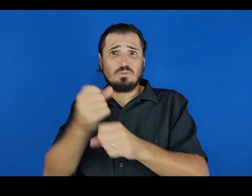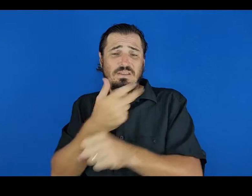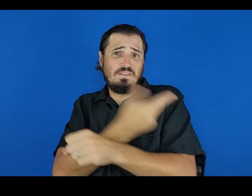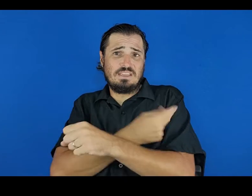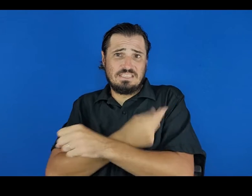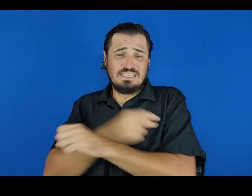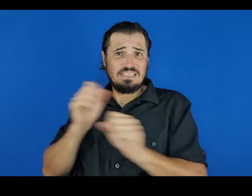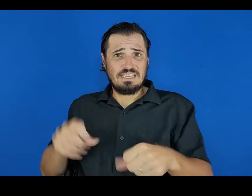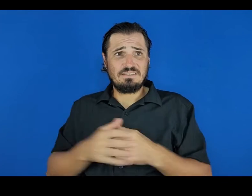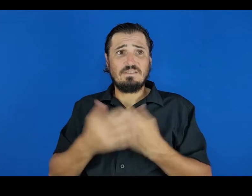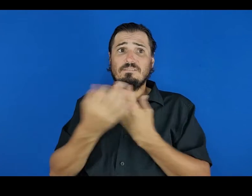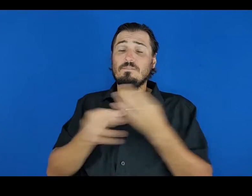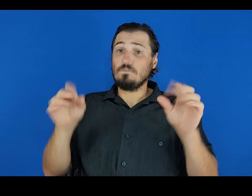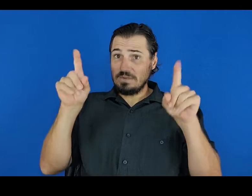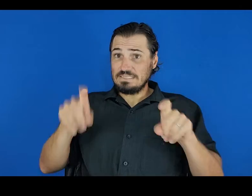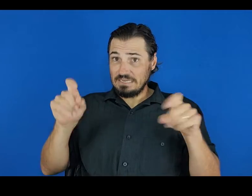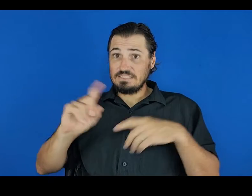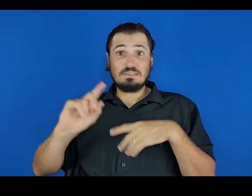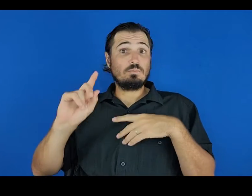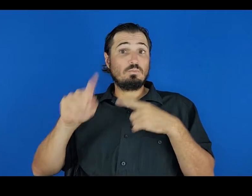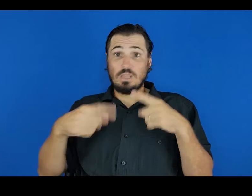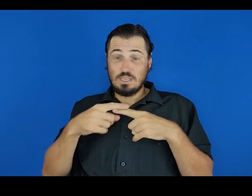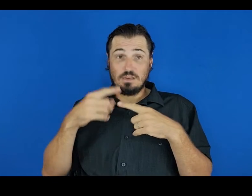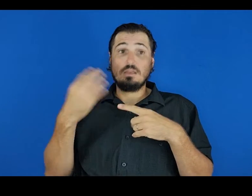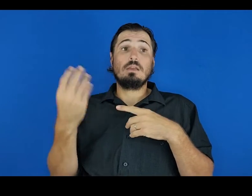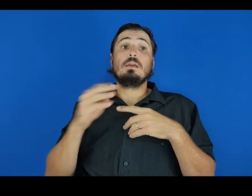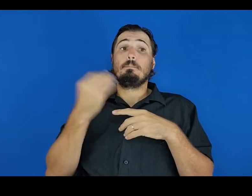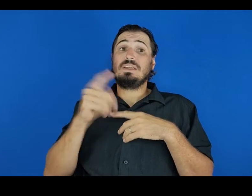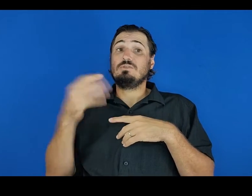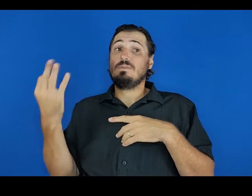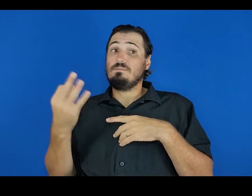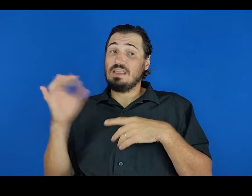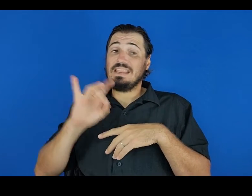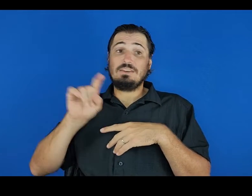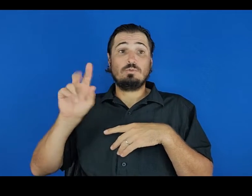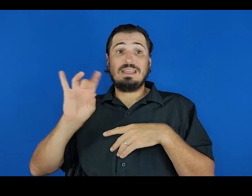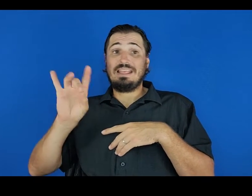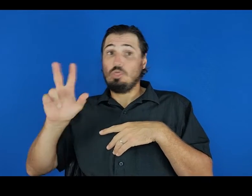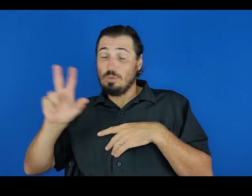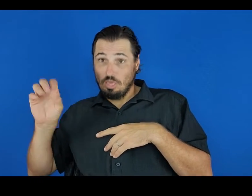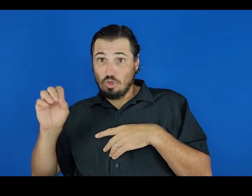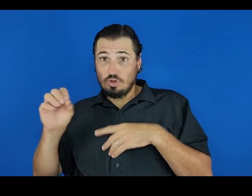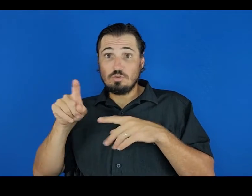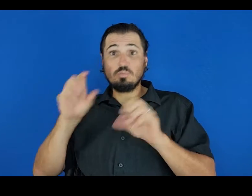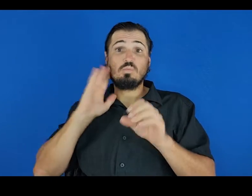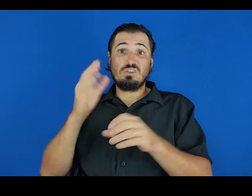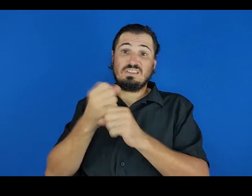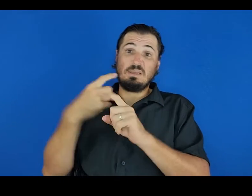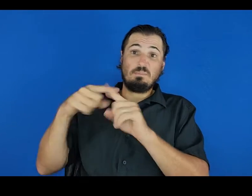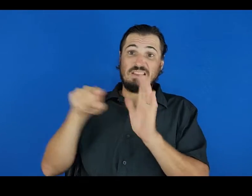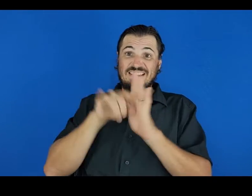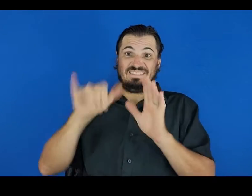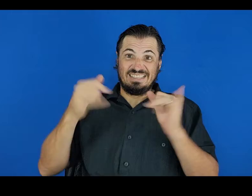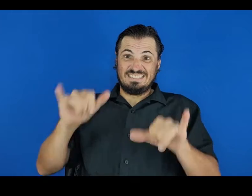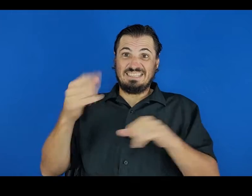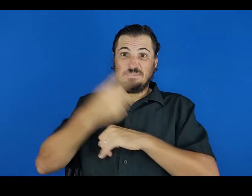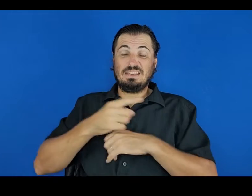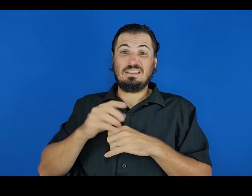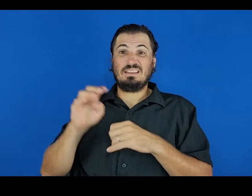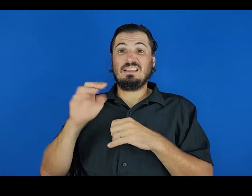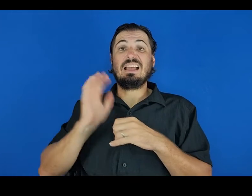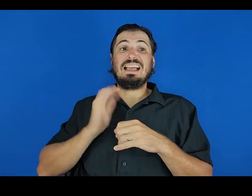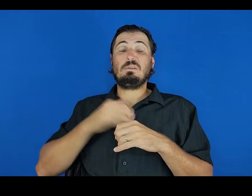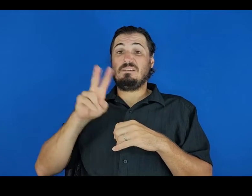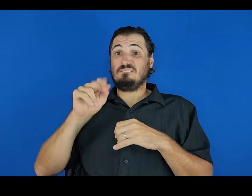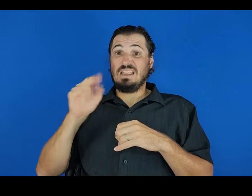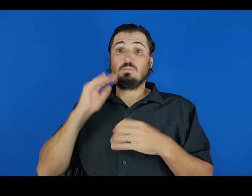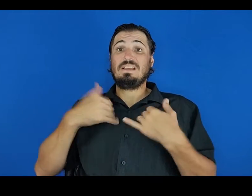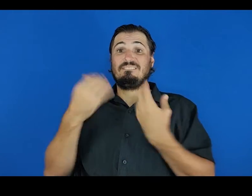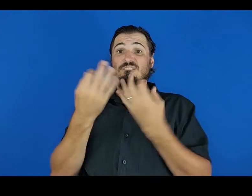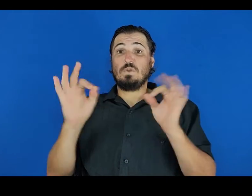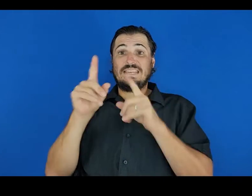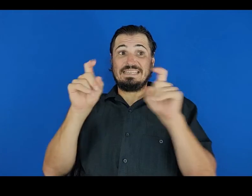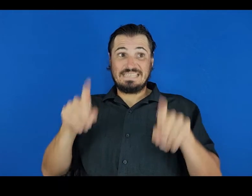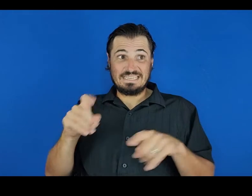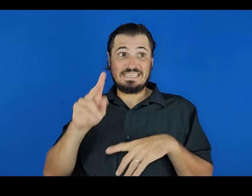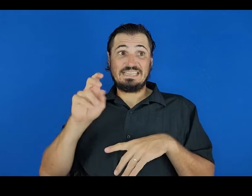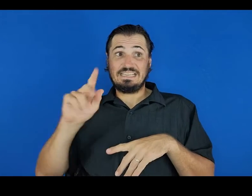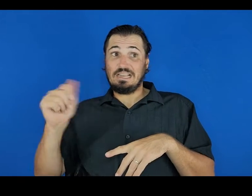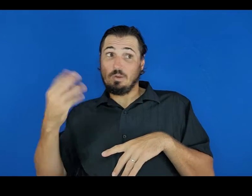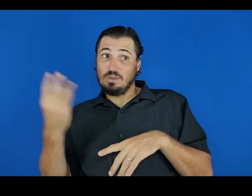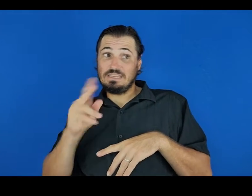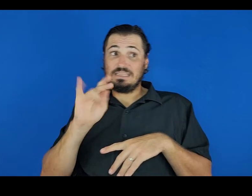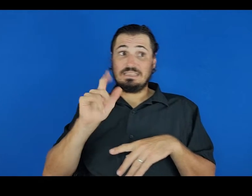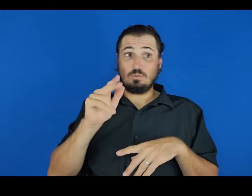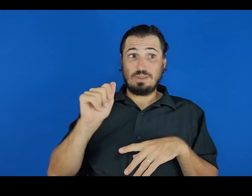Free testing is available at the Convention Hall in Lihue weekdays from 8 to 3:30, and results are provided the same day. Our mobile van offers free testing in Kekaha on Wednesdays, Kilauea on